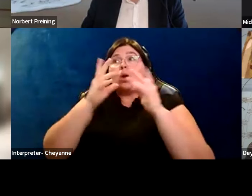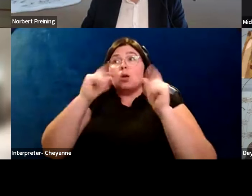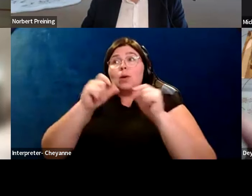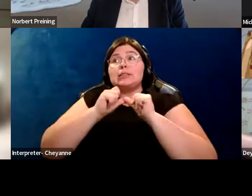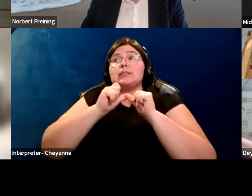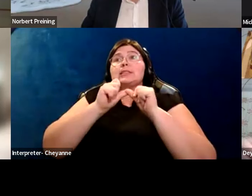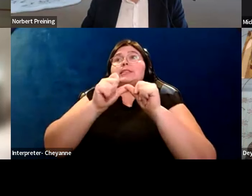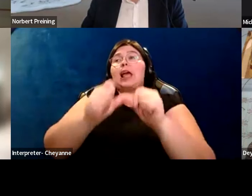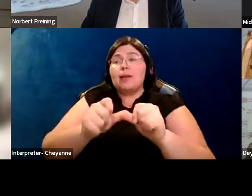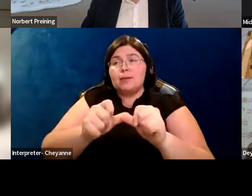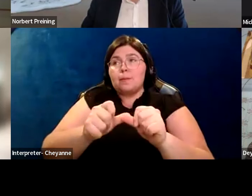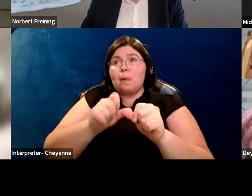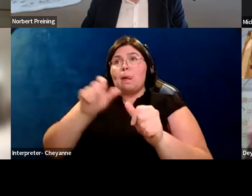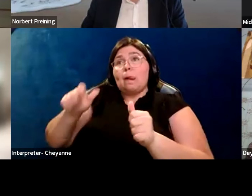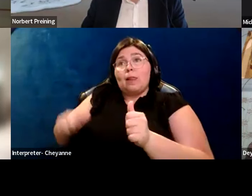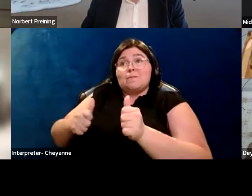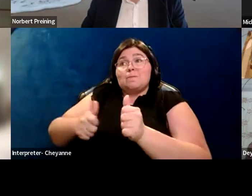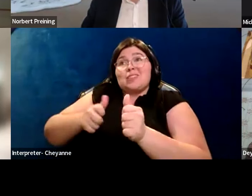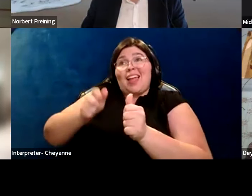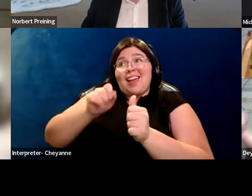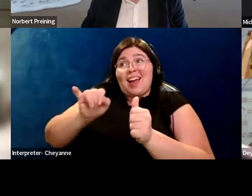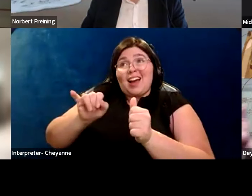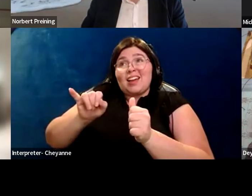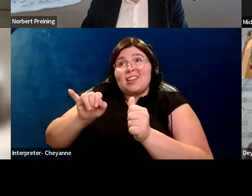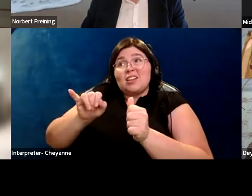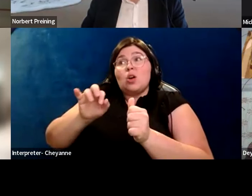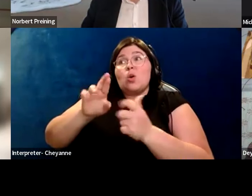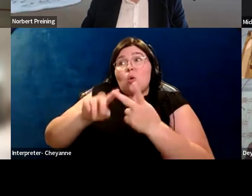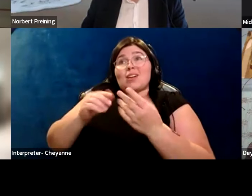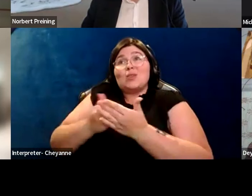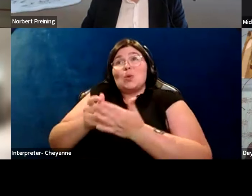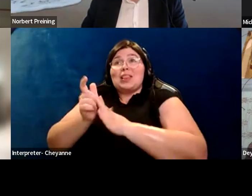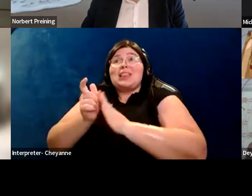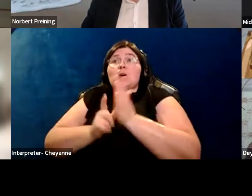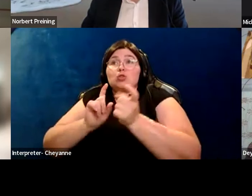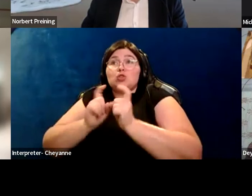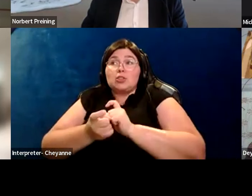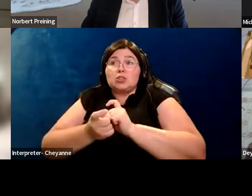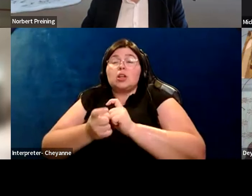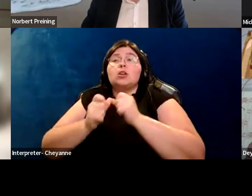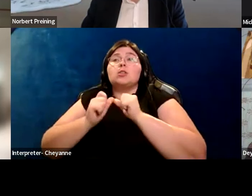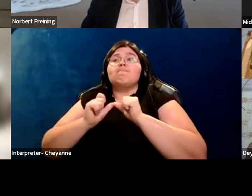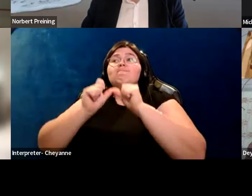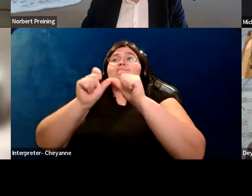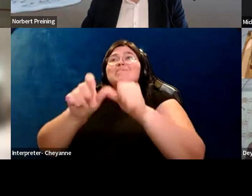on the back of AI, but maybe not necessarily also on the back of the new legal changes. Just sustain enough innovation and accessibility